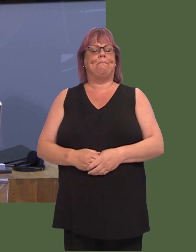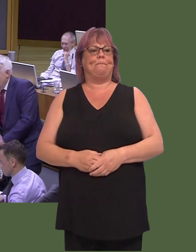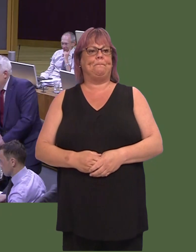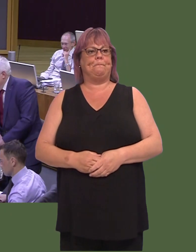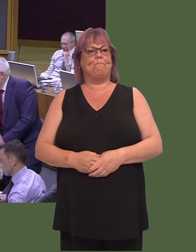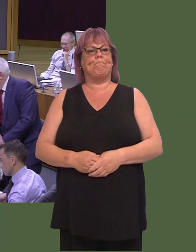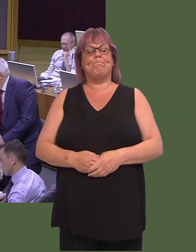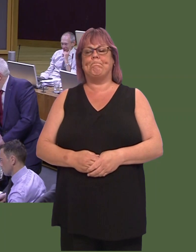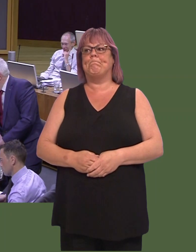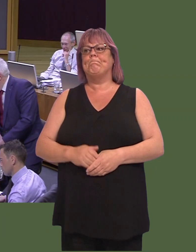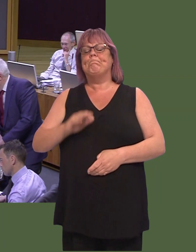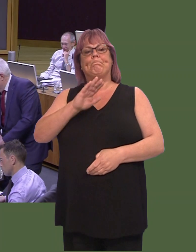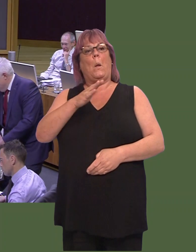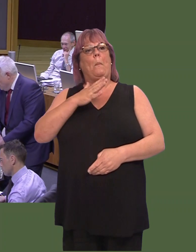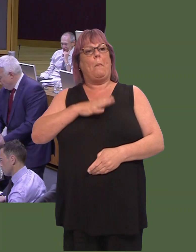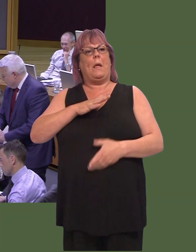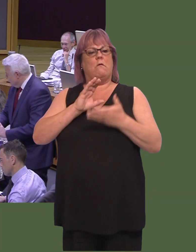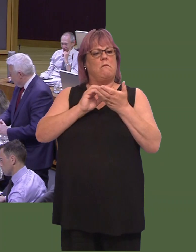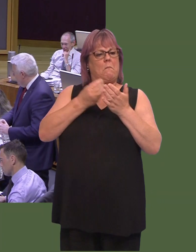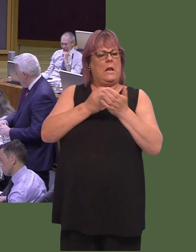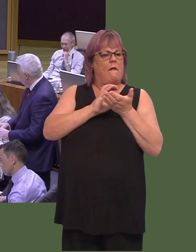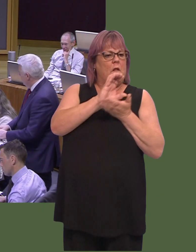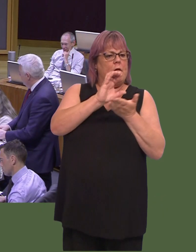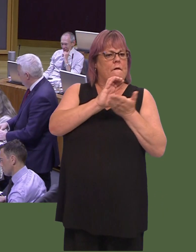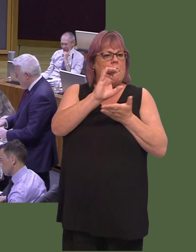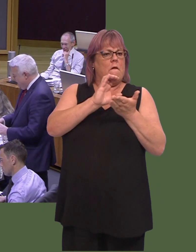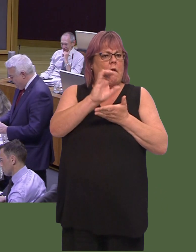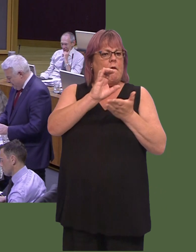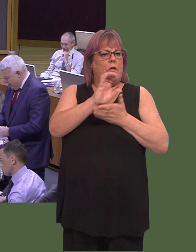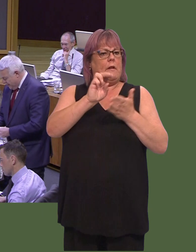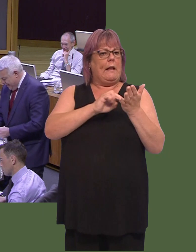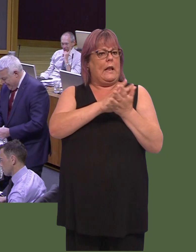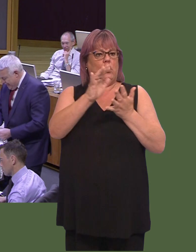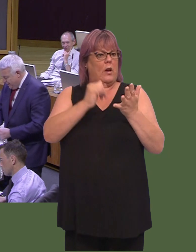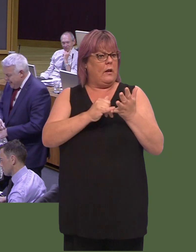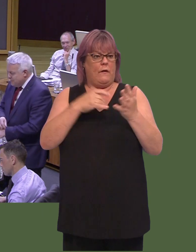Carwyn Jones AM: What I can say is we have put enormous resources into the health service now for many, many years.